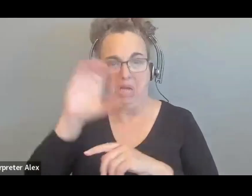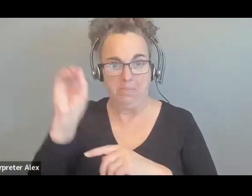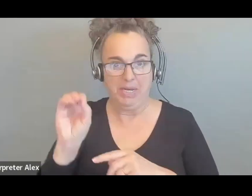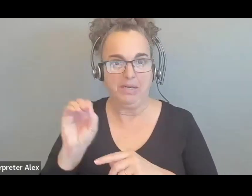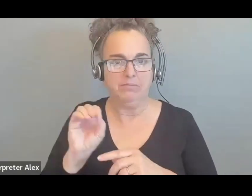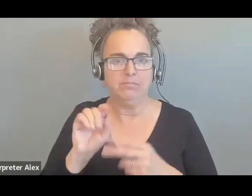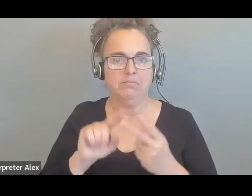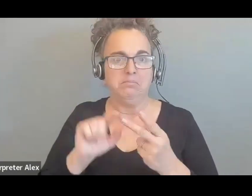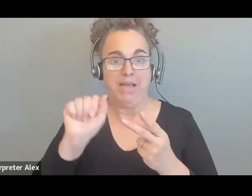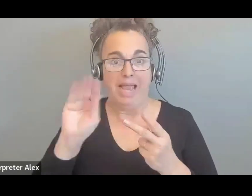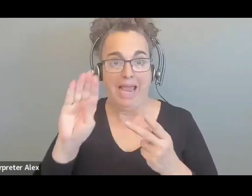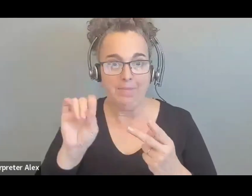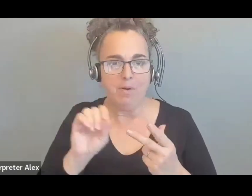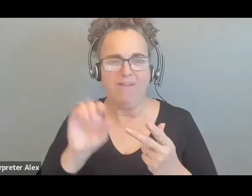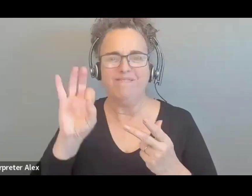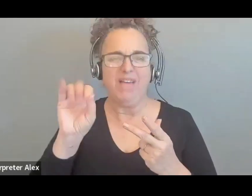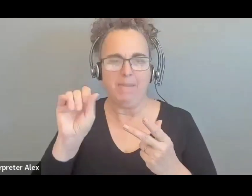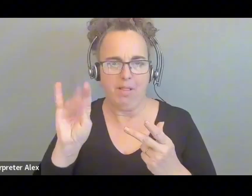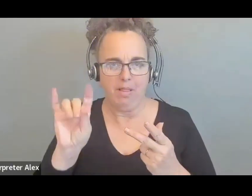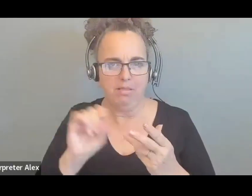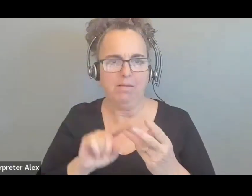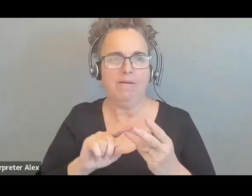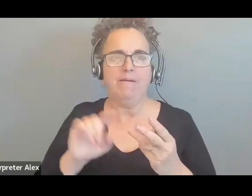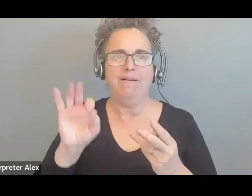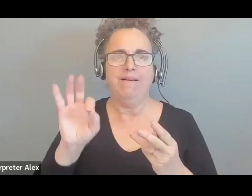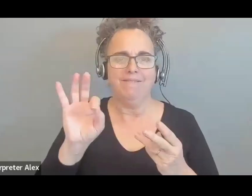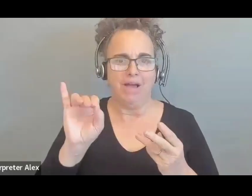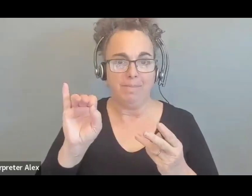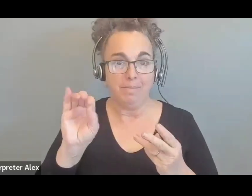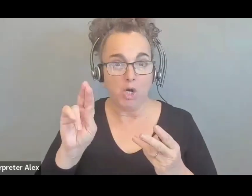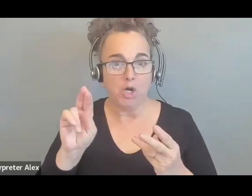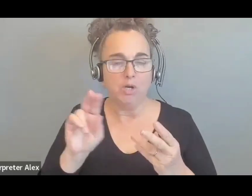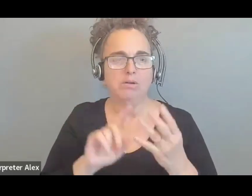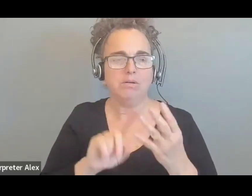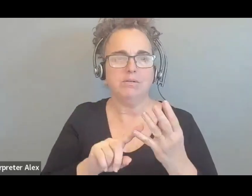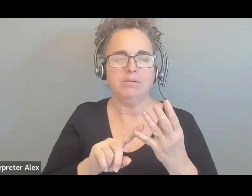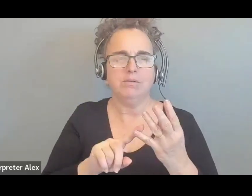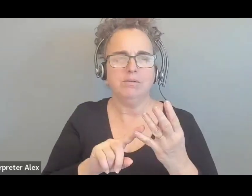Fable, Fiverr, what is that